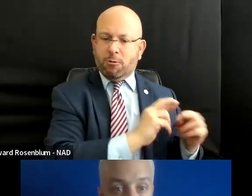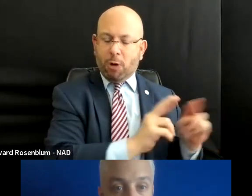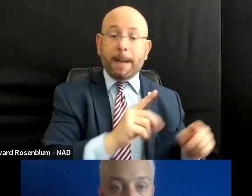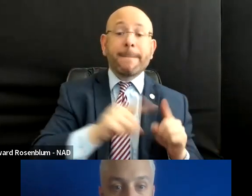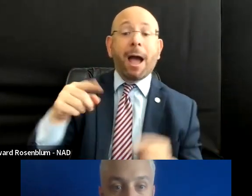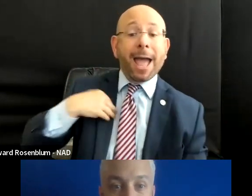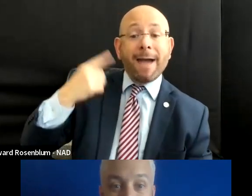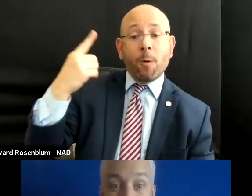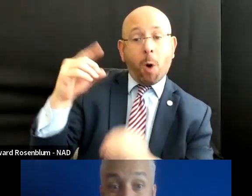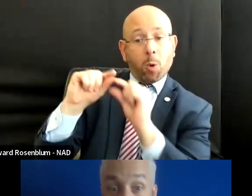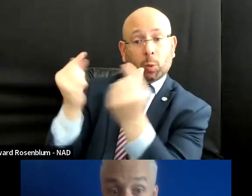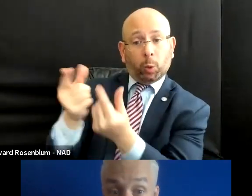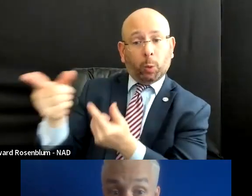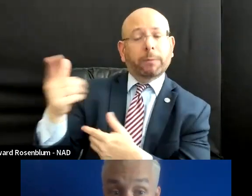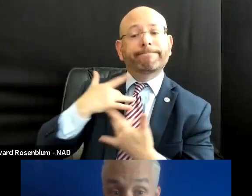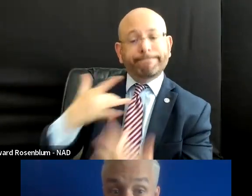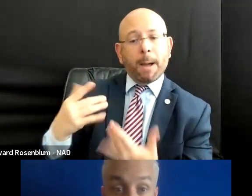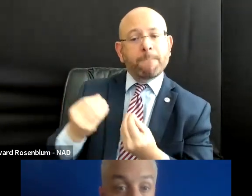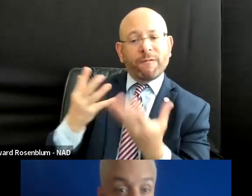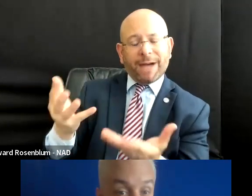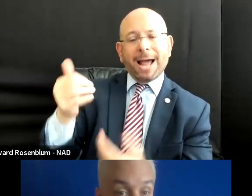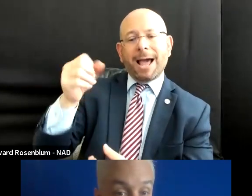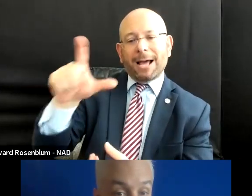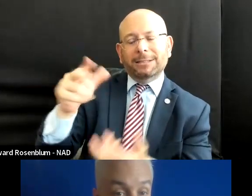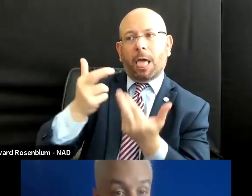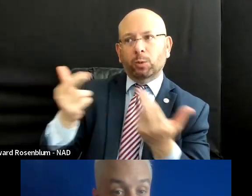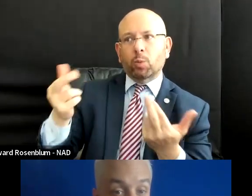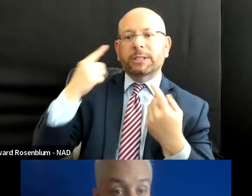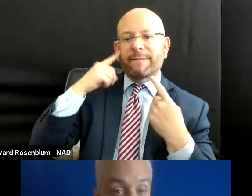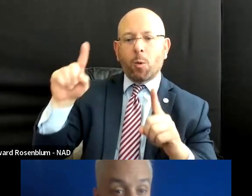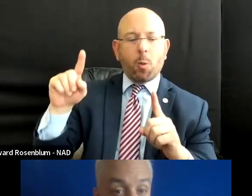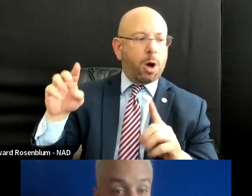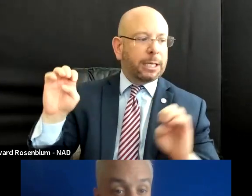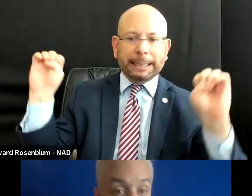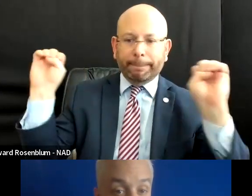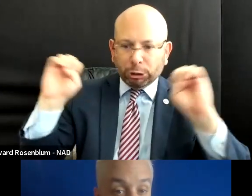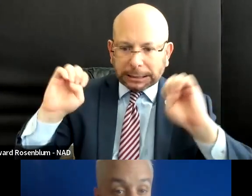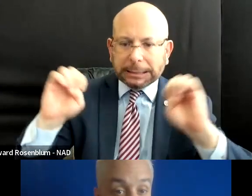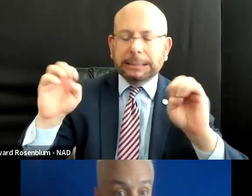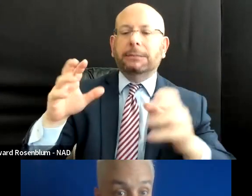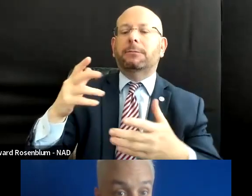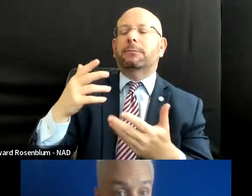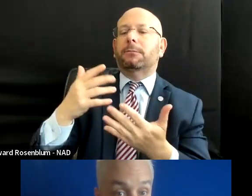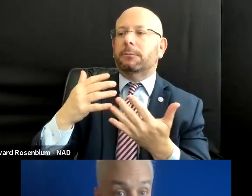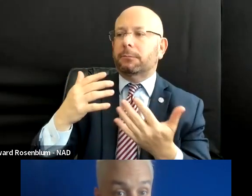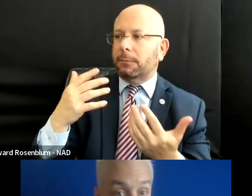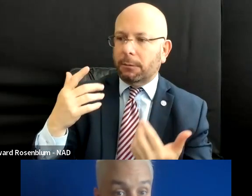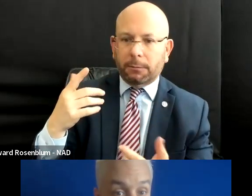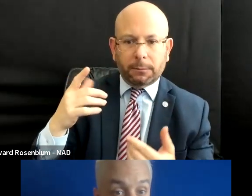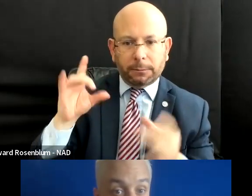the suicide line there would have to be a special training, obviously, with therapists. I don't think